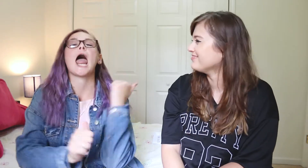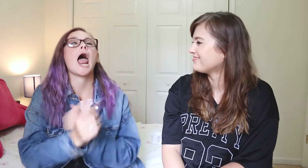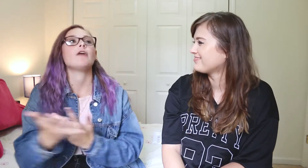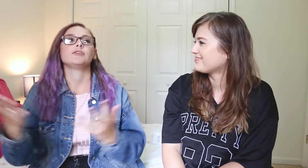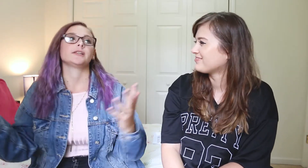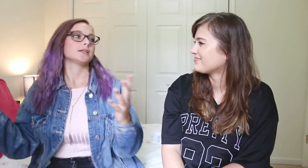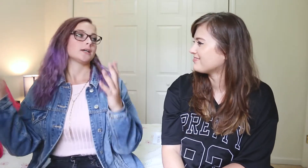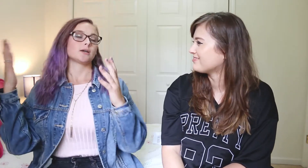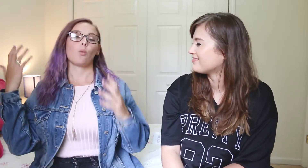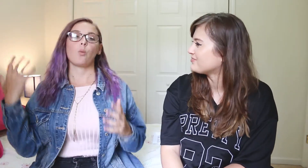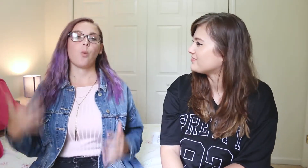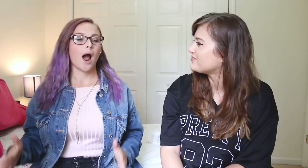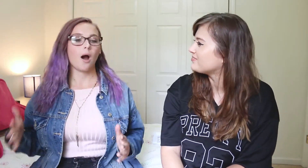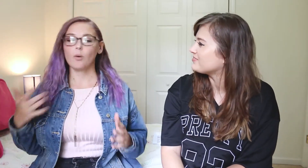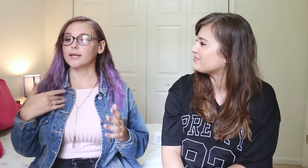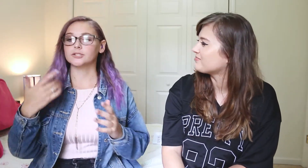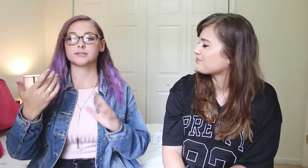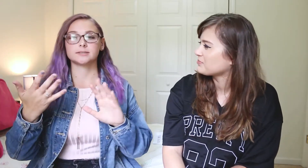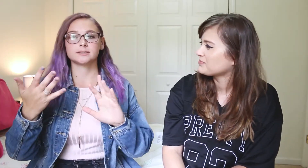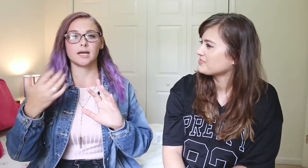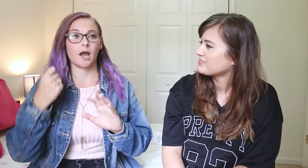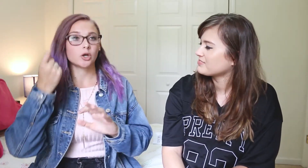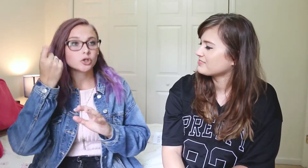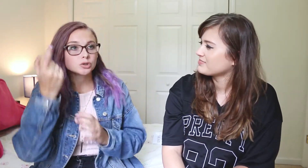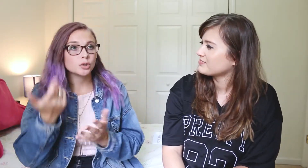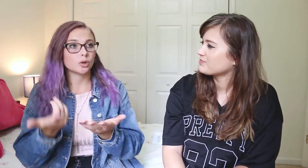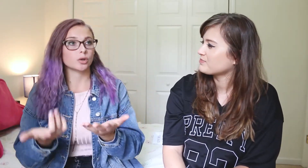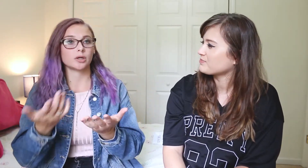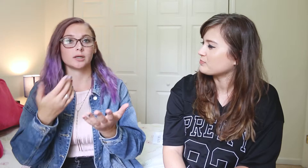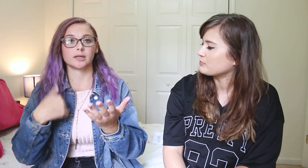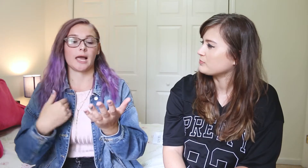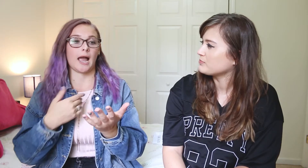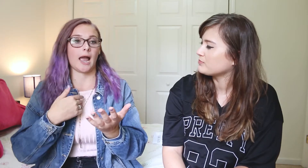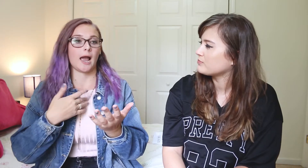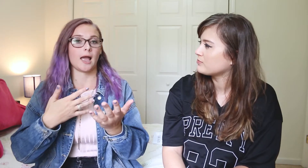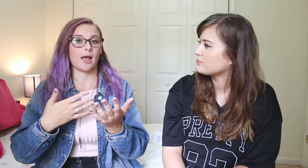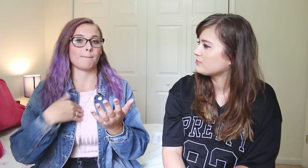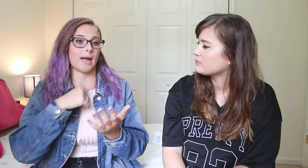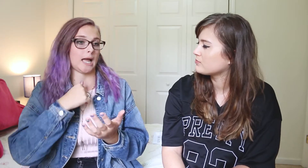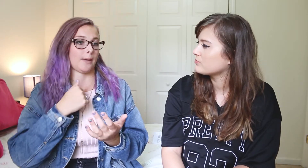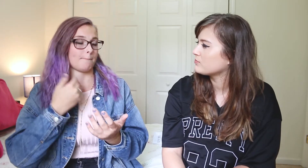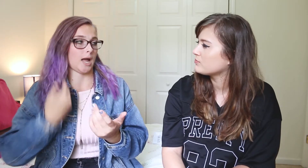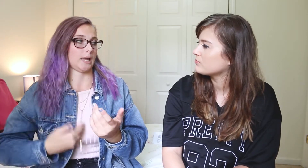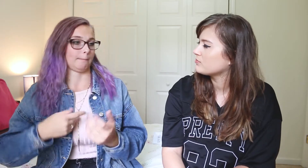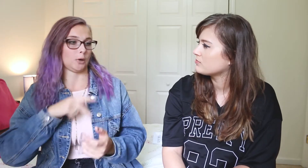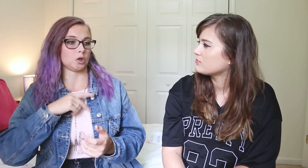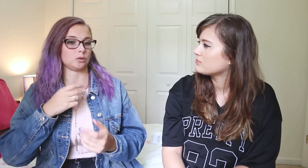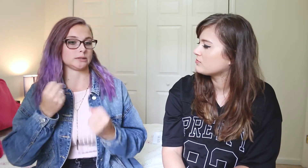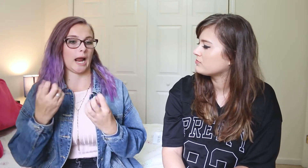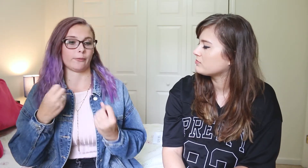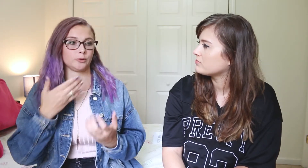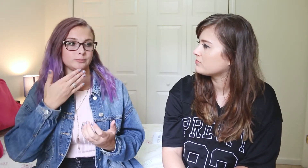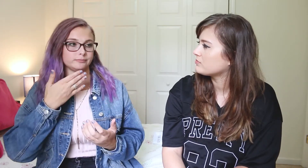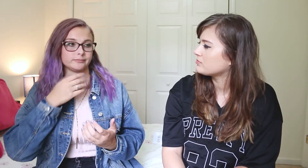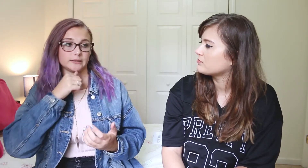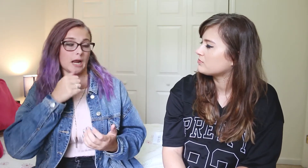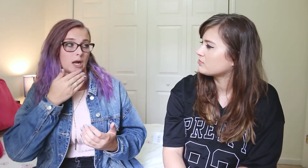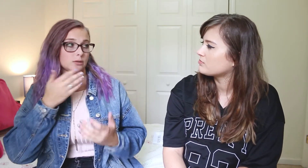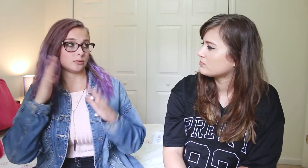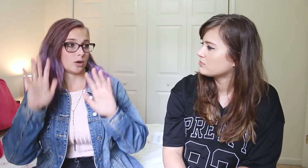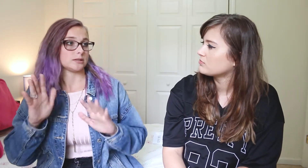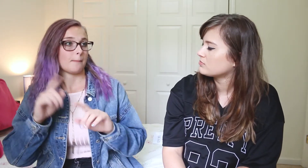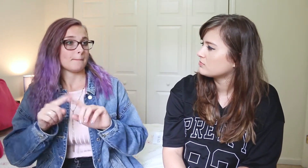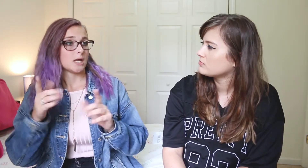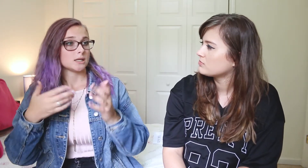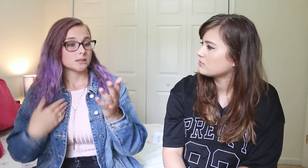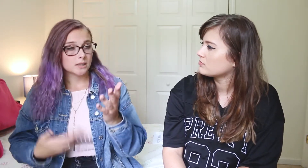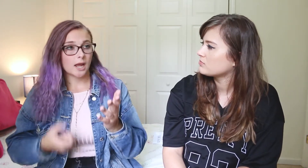Just changed everything. I understood, my personal signing was not awesome,